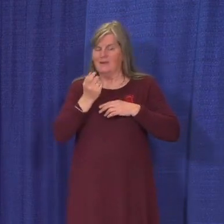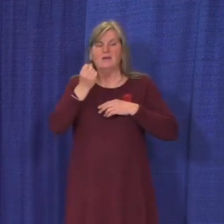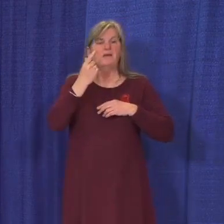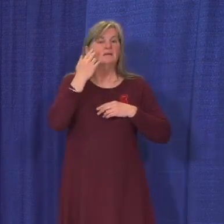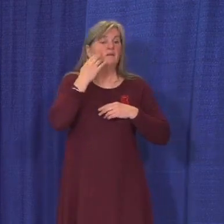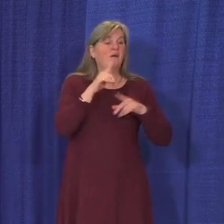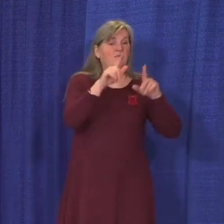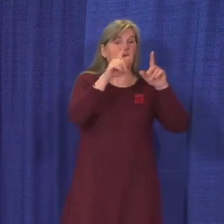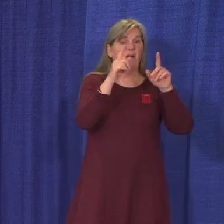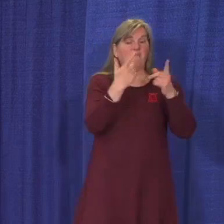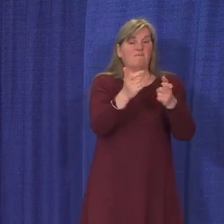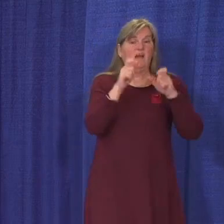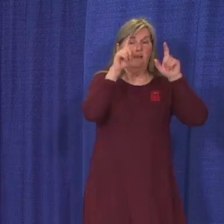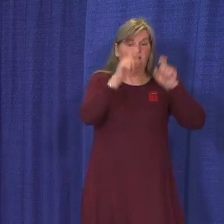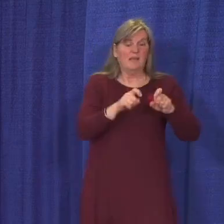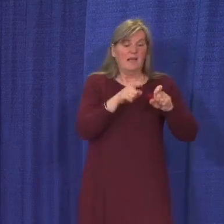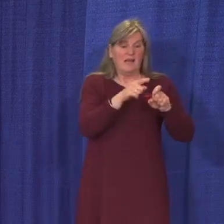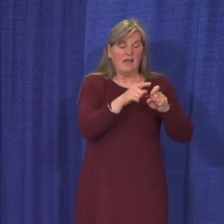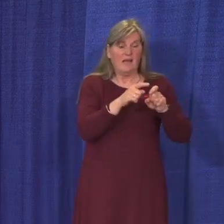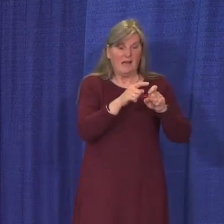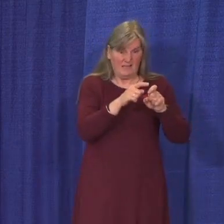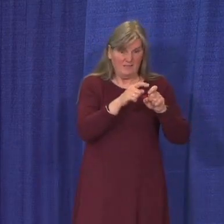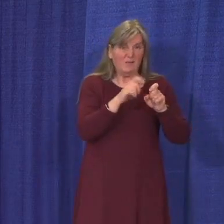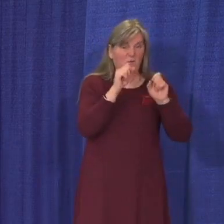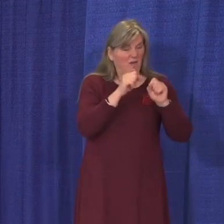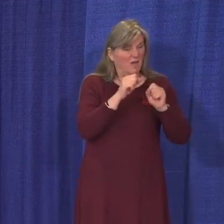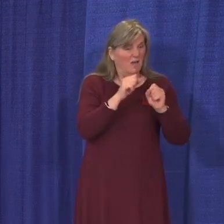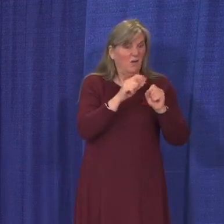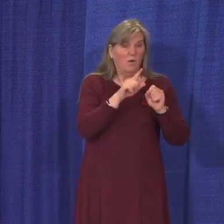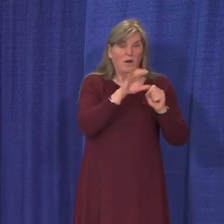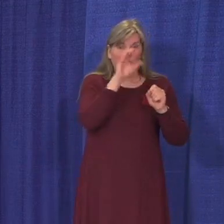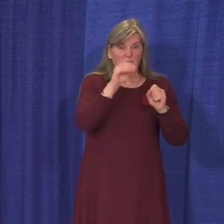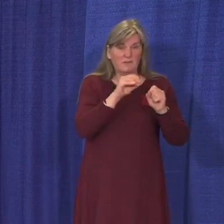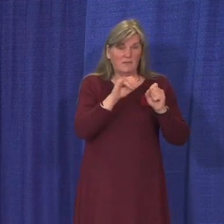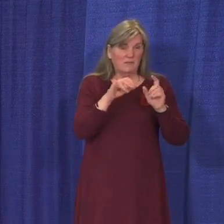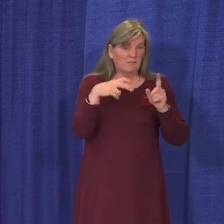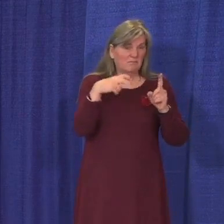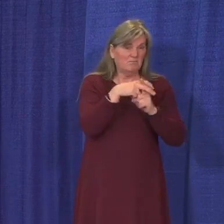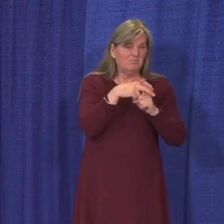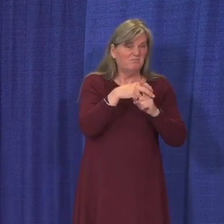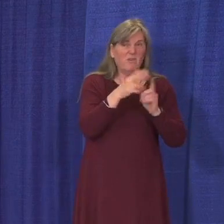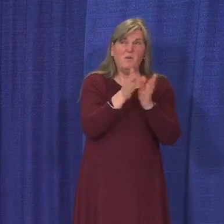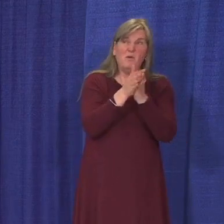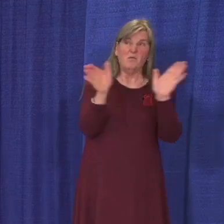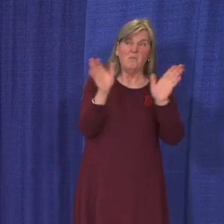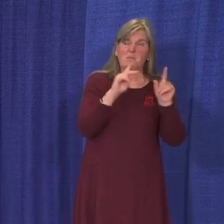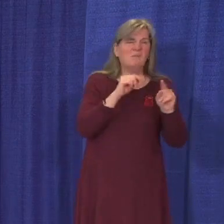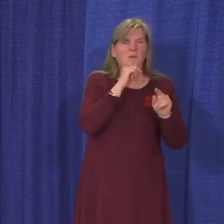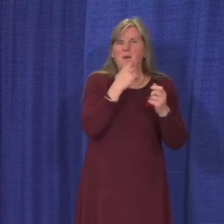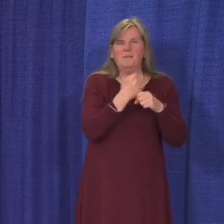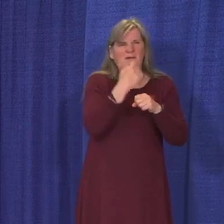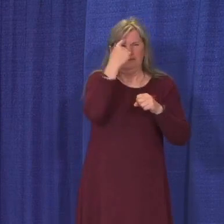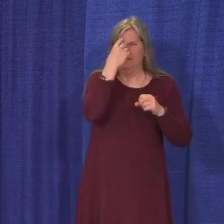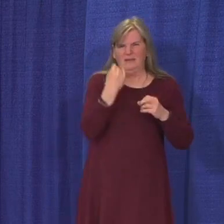strategy as test accuracy is not perfect. We know the incubation period is